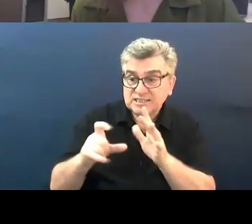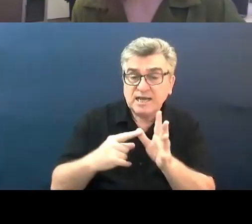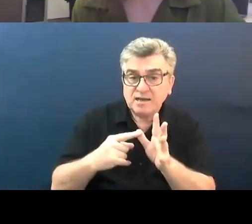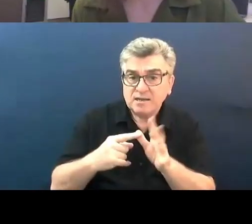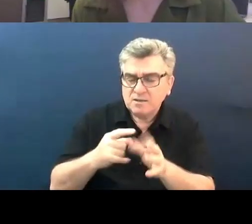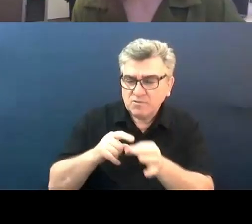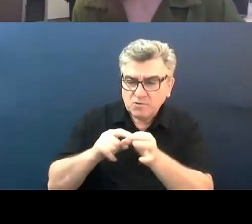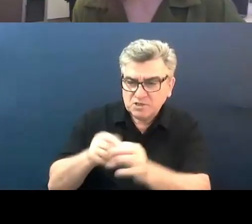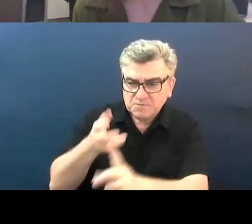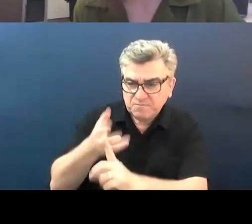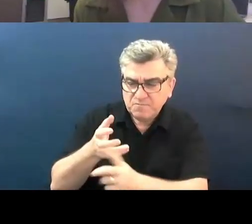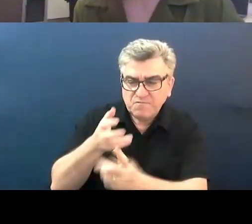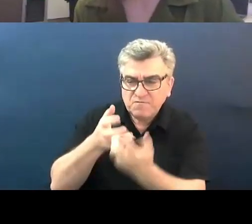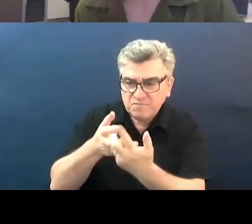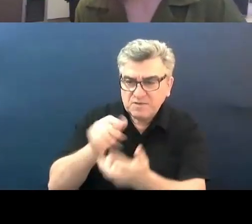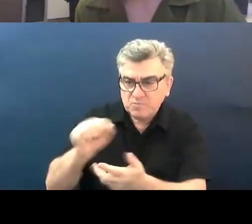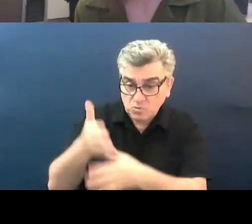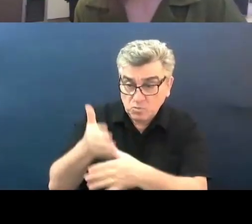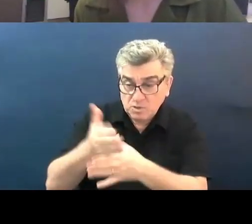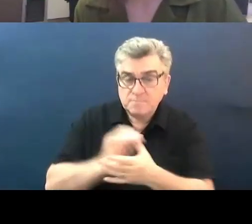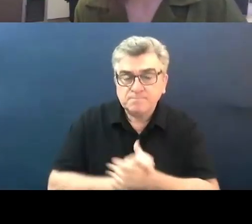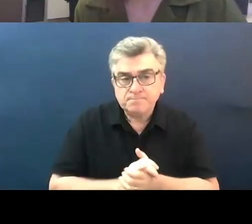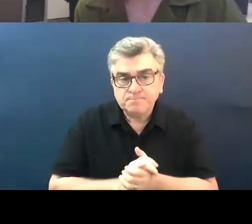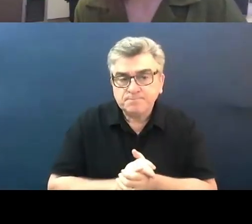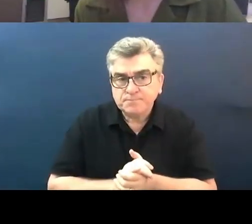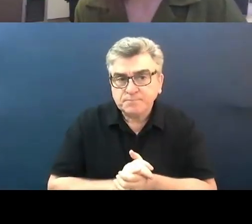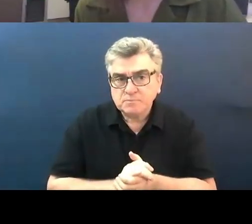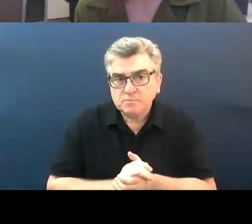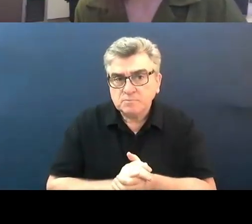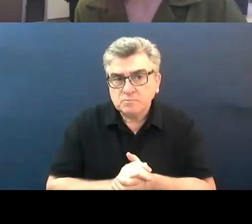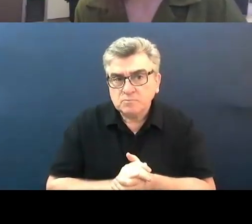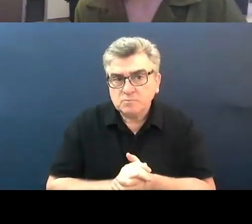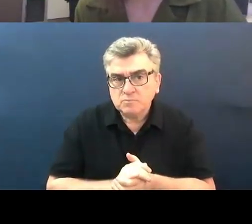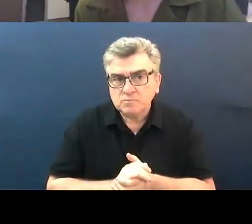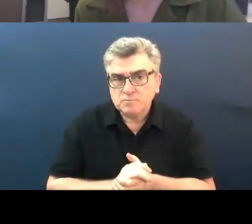around your work. Has anything been done with people with disability on